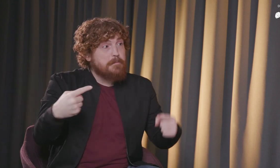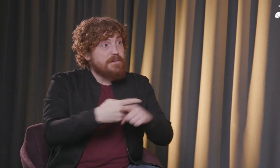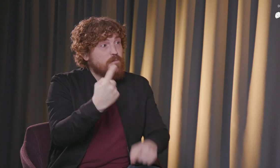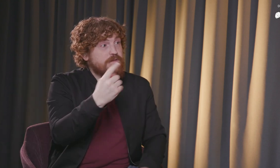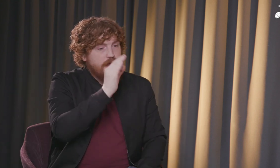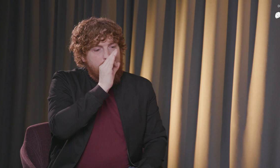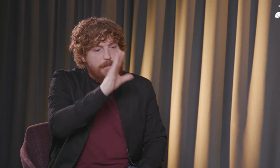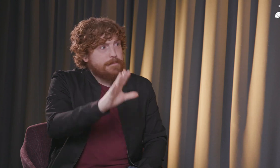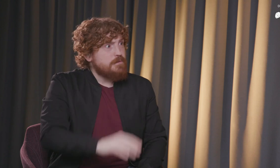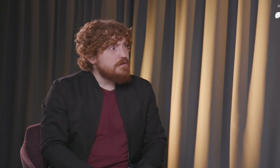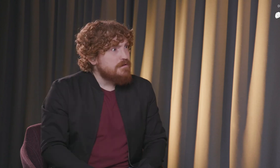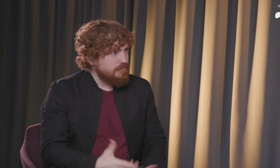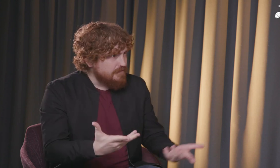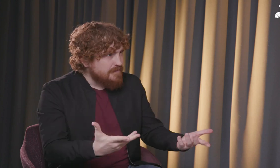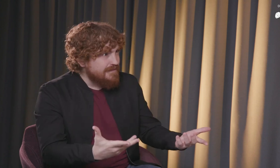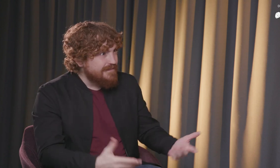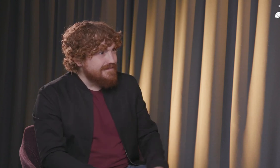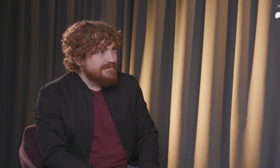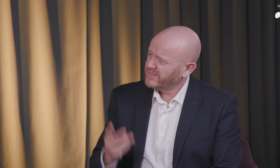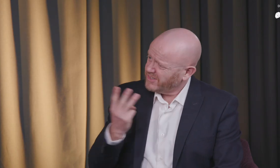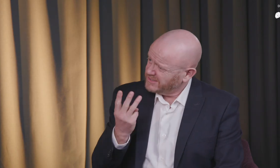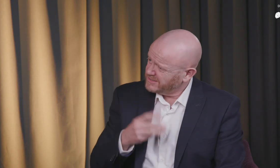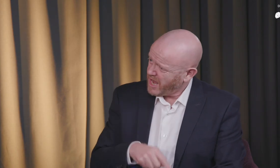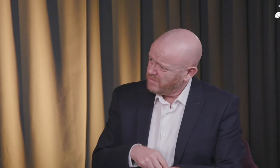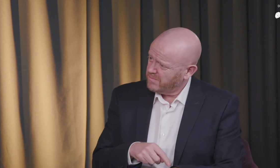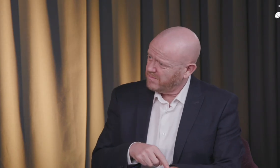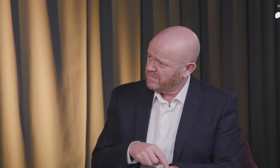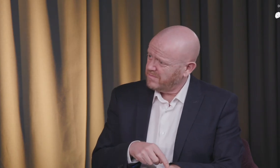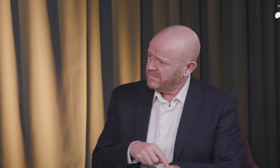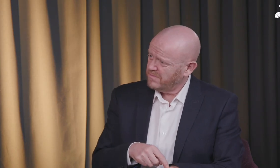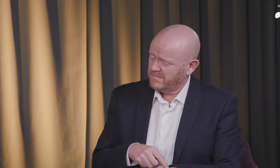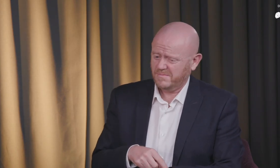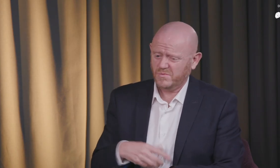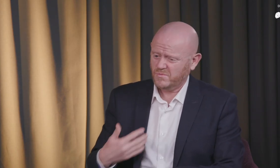you haven’t missed a single one. 13 times, wow.